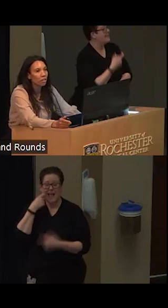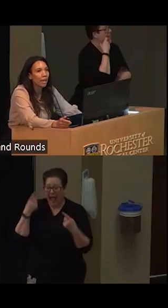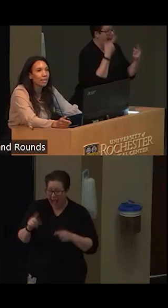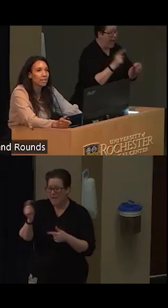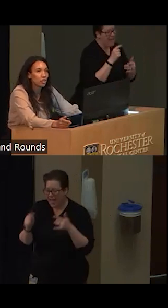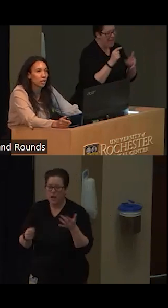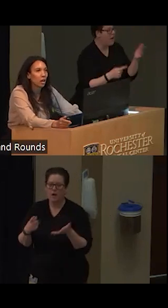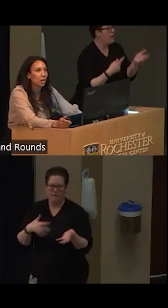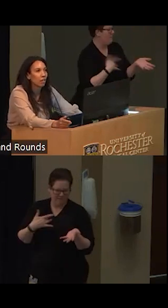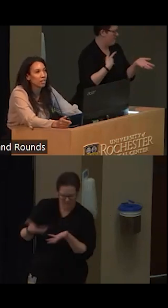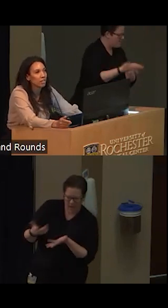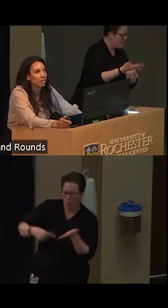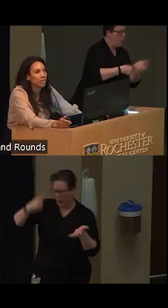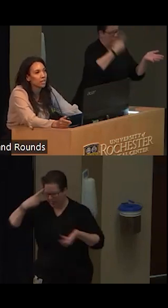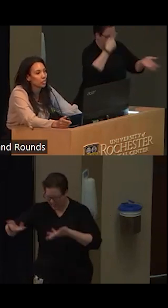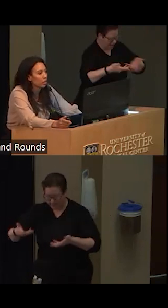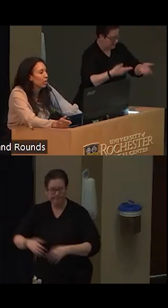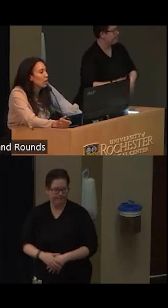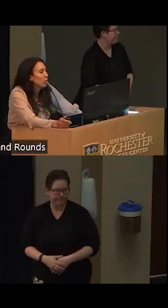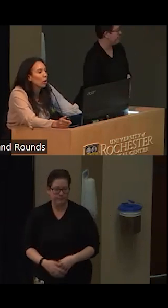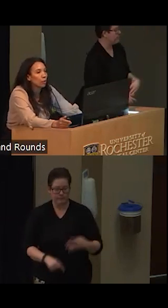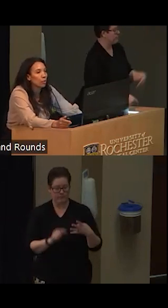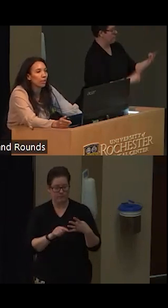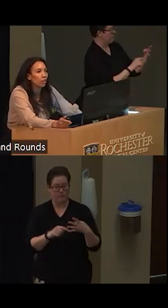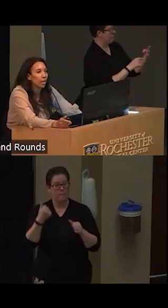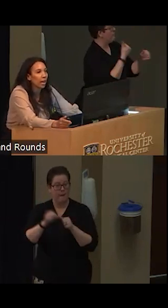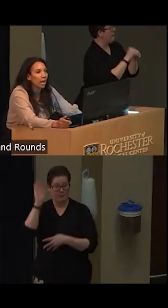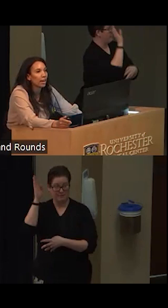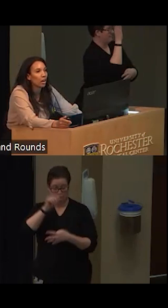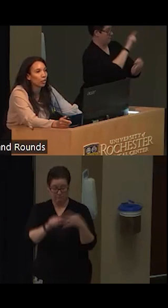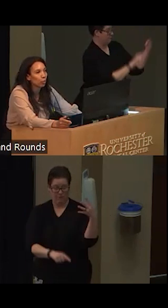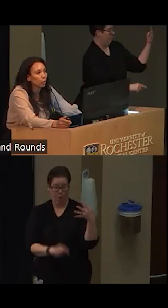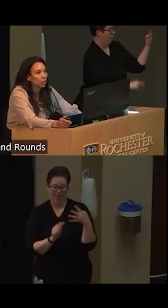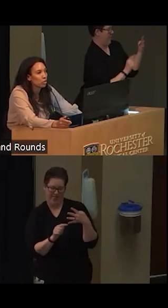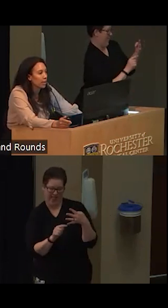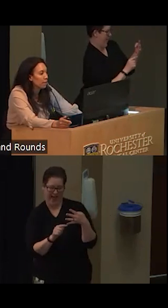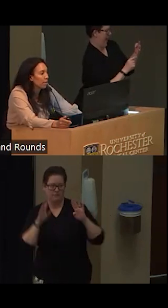the last session of of this series session four was really looking at our group work so we came